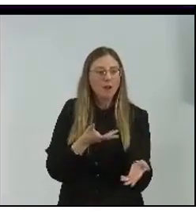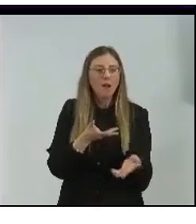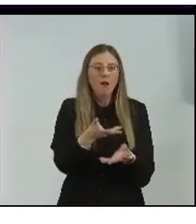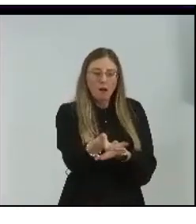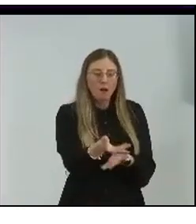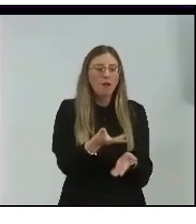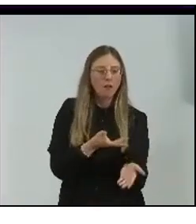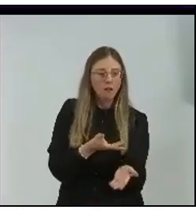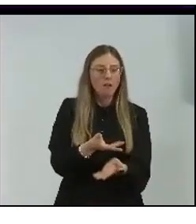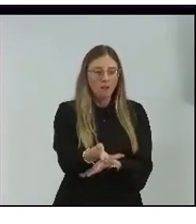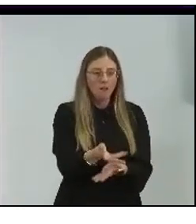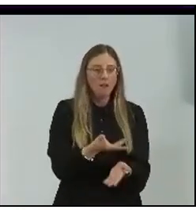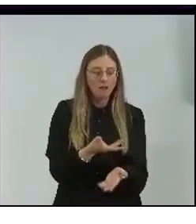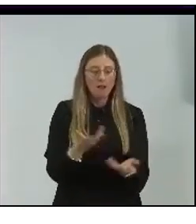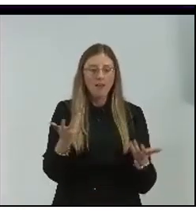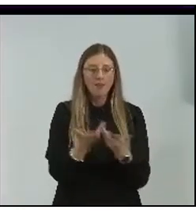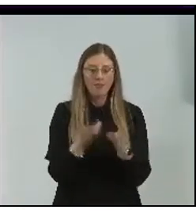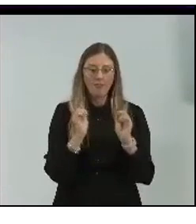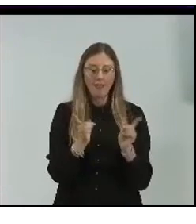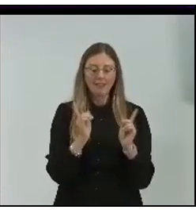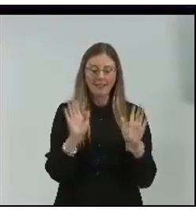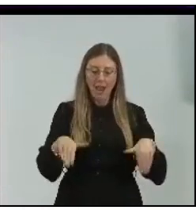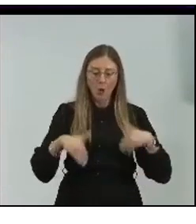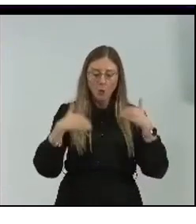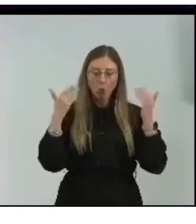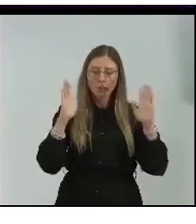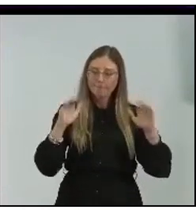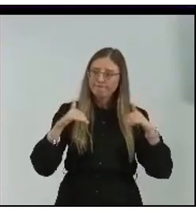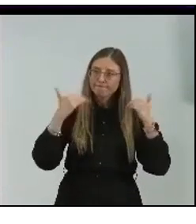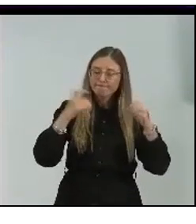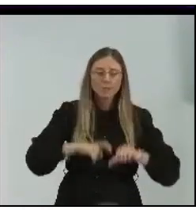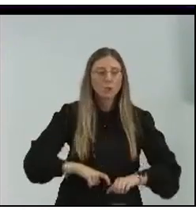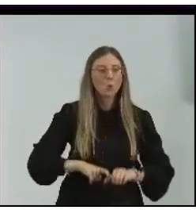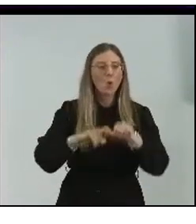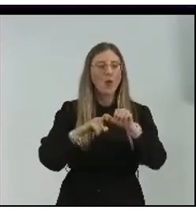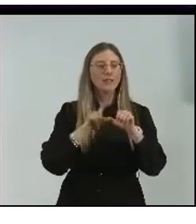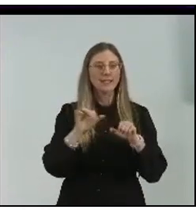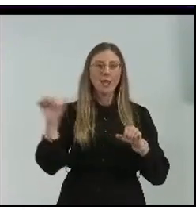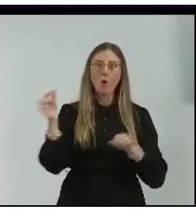That's how we truly get to the level of quality that we should be aiming for.